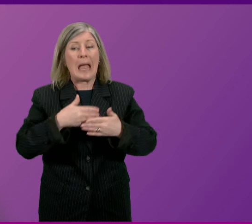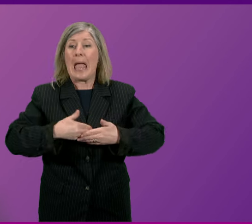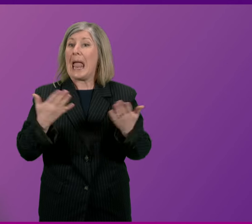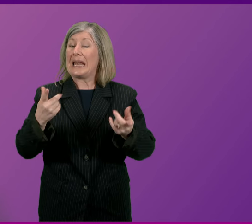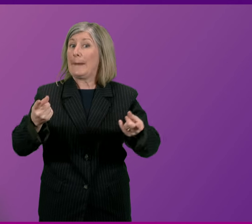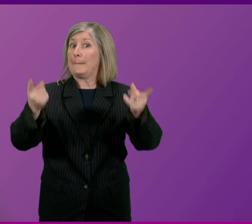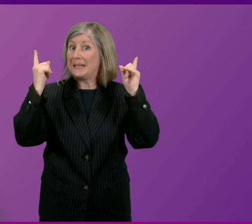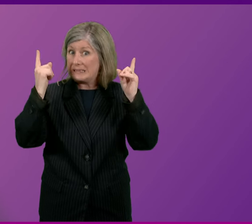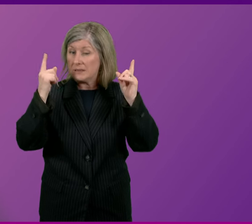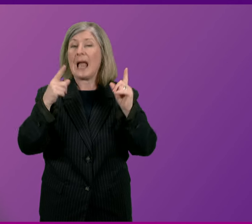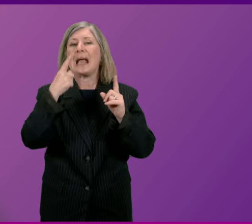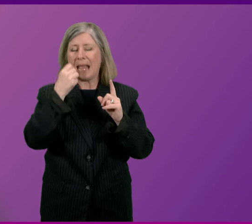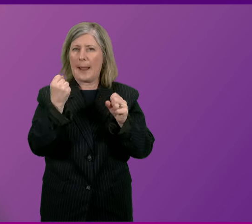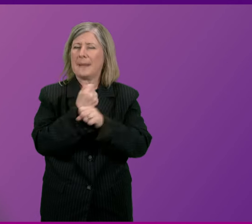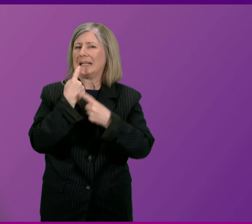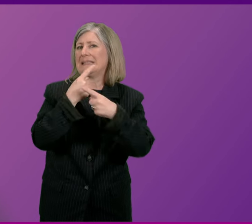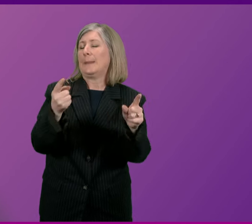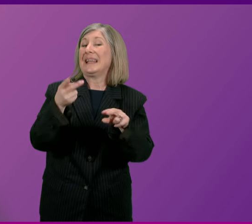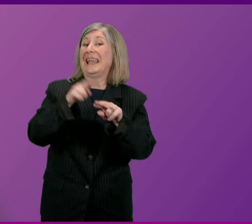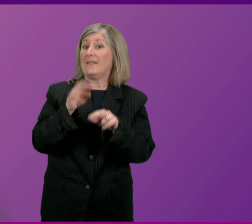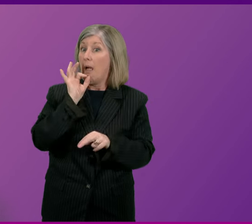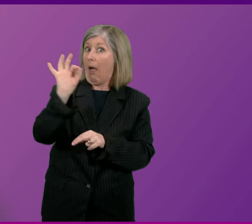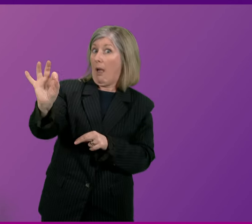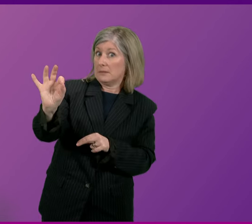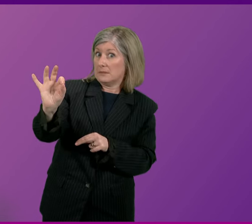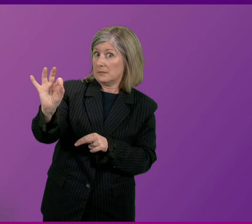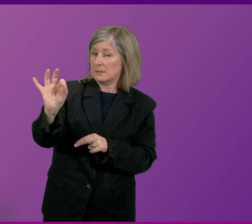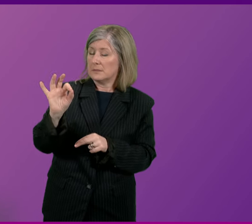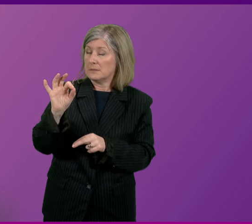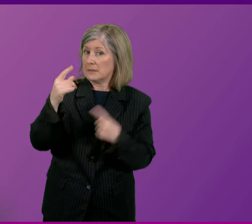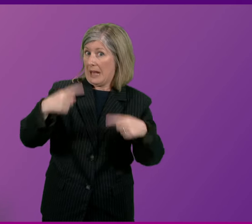can make a statement if they make a request to you to do so. Can you clarify that, if the law